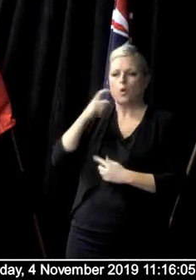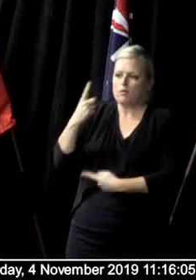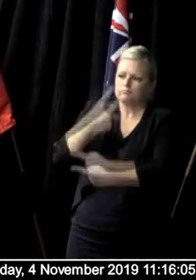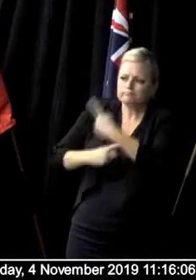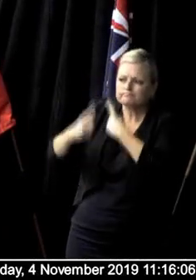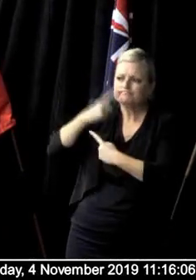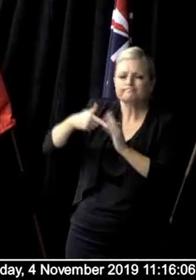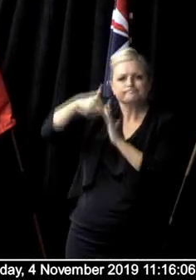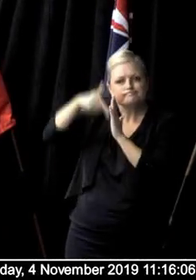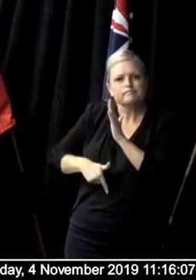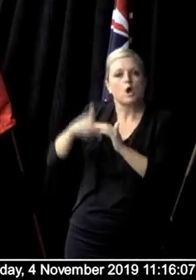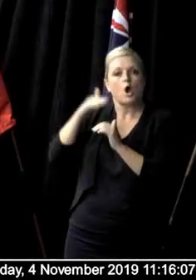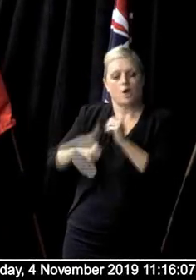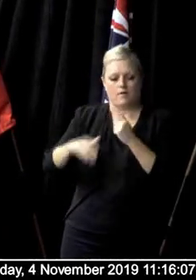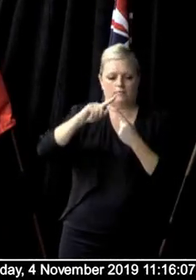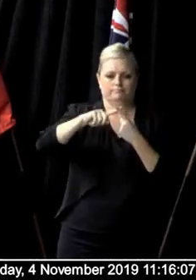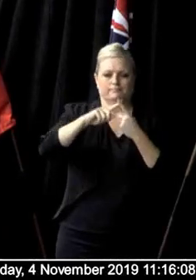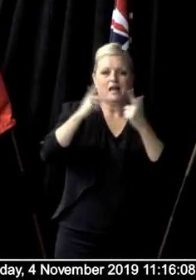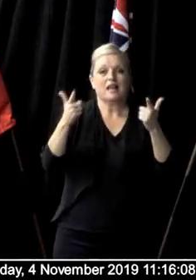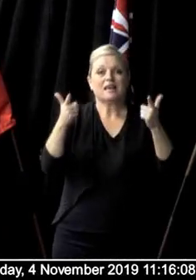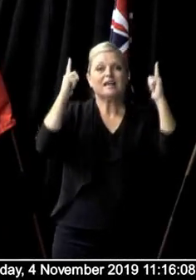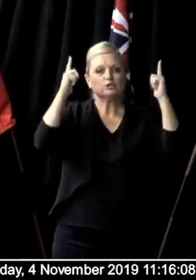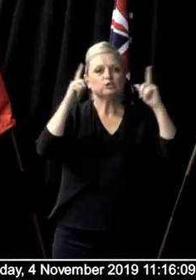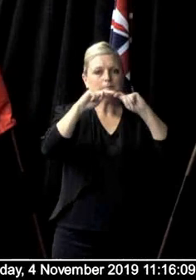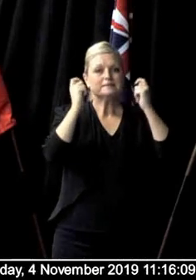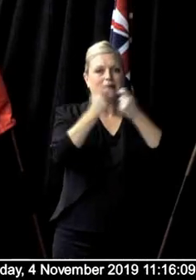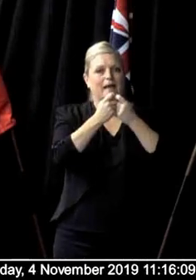of school leadership to ensure children with disability receive the same education